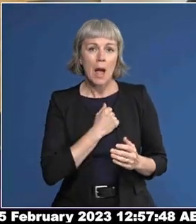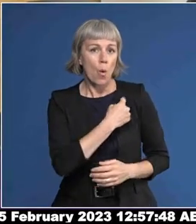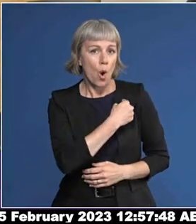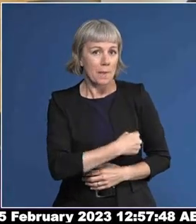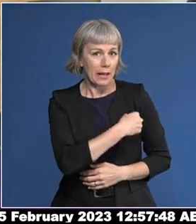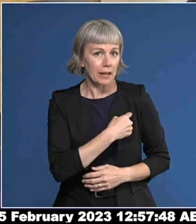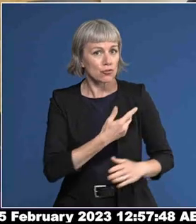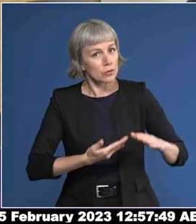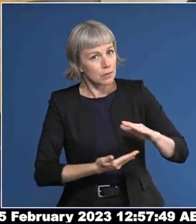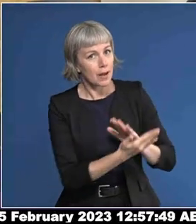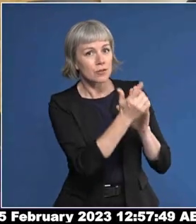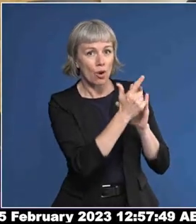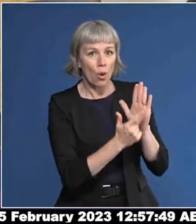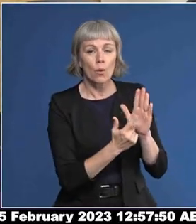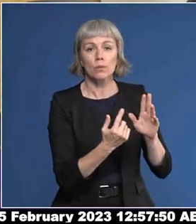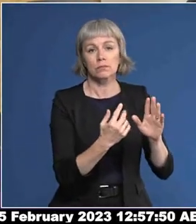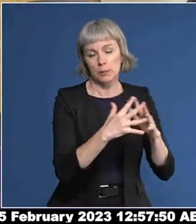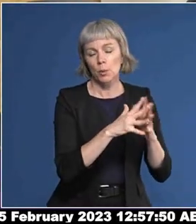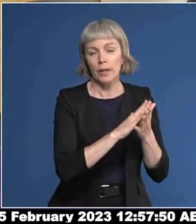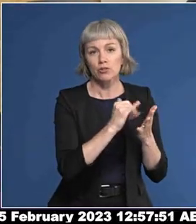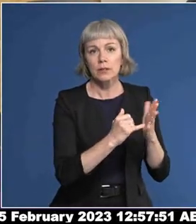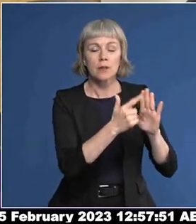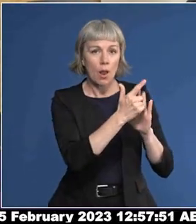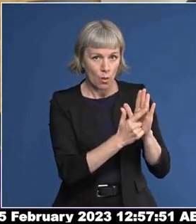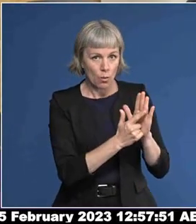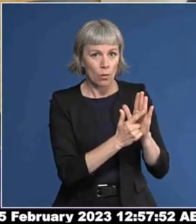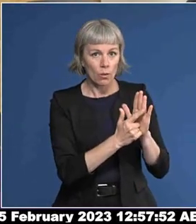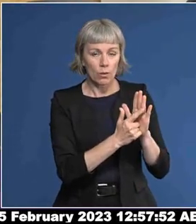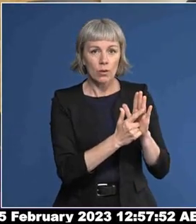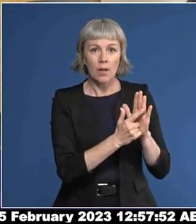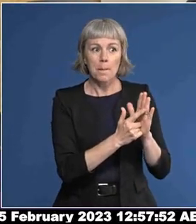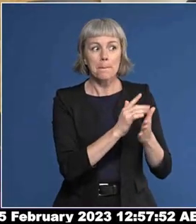enhance our ability to provide safety safe and quality services.